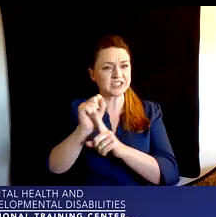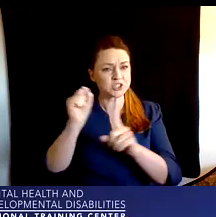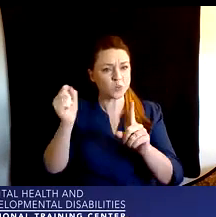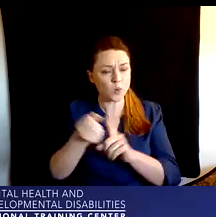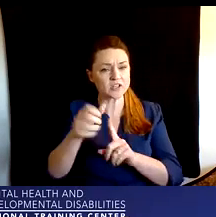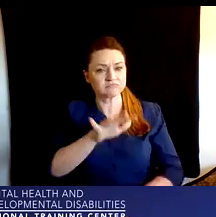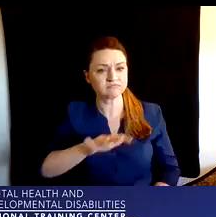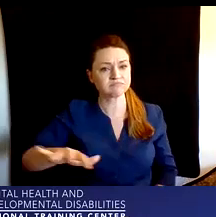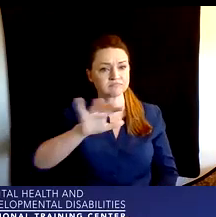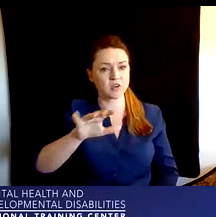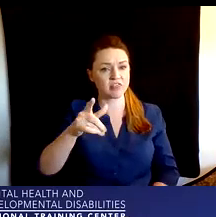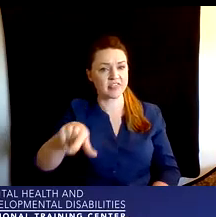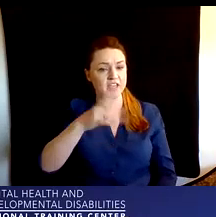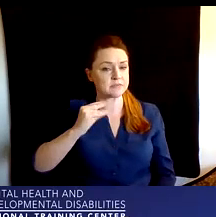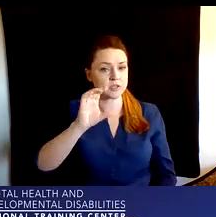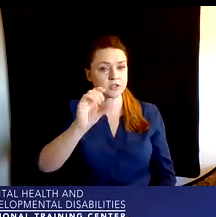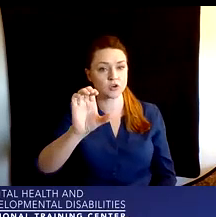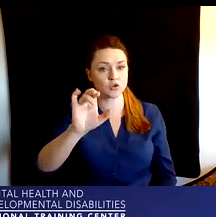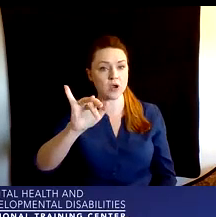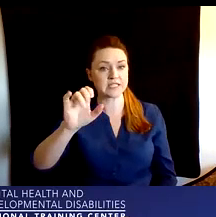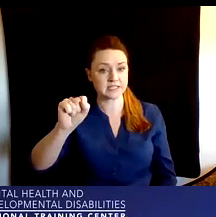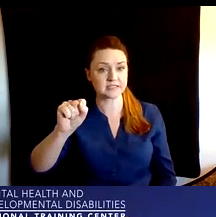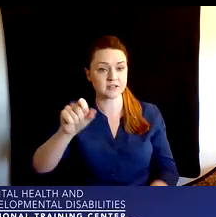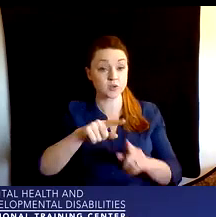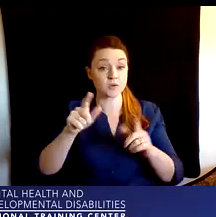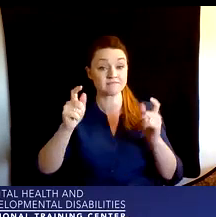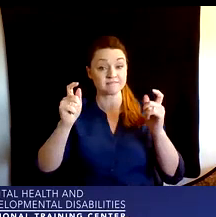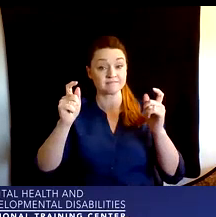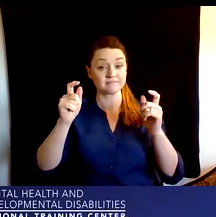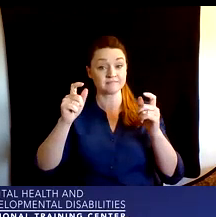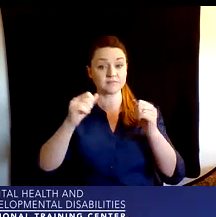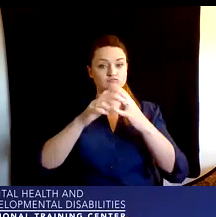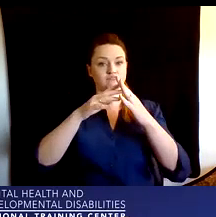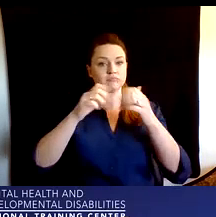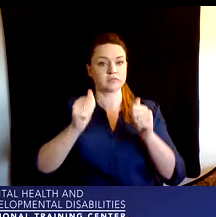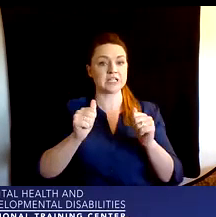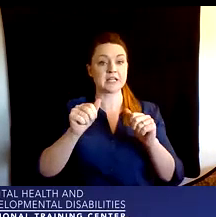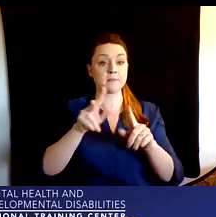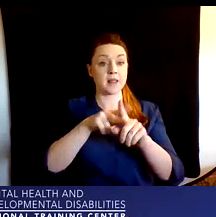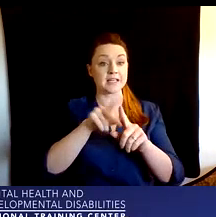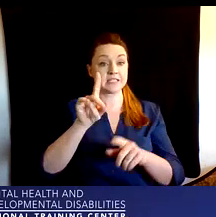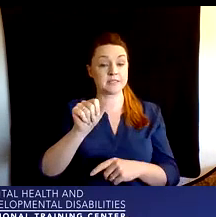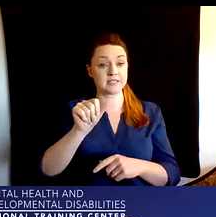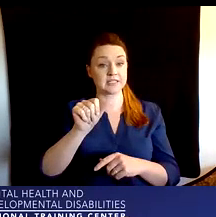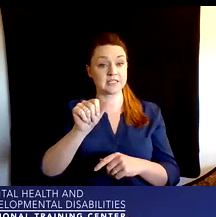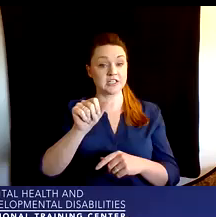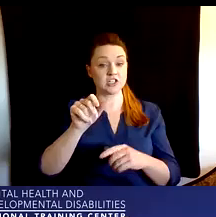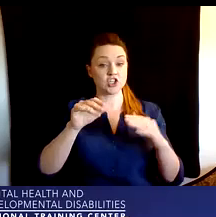She's also the co-creator of a celebrated framework for applying disability justice approaches to disaster assistance, an emergency management method,